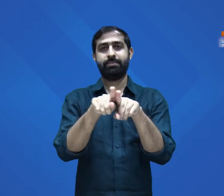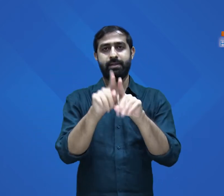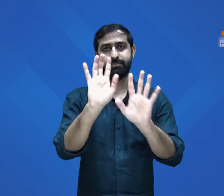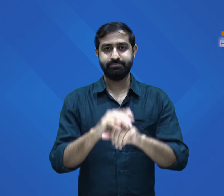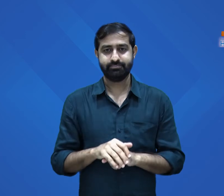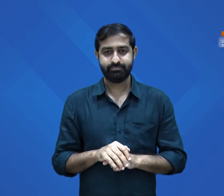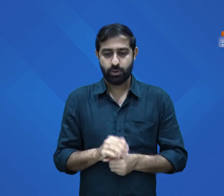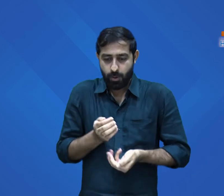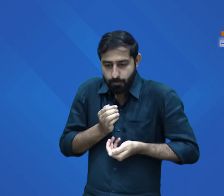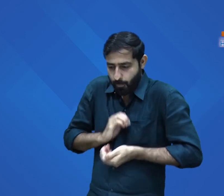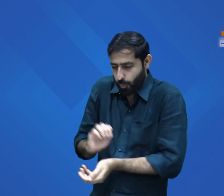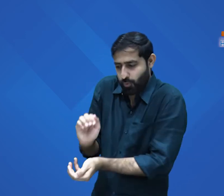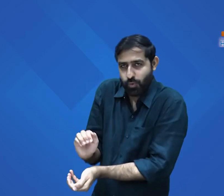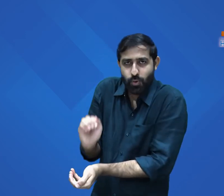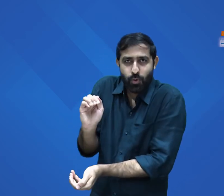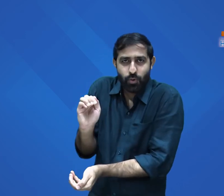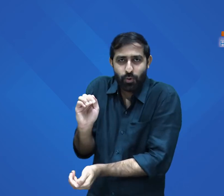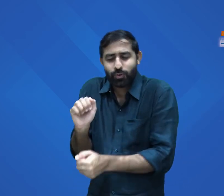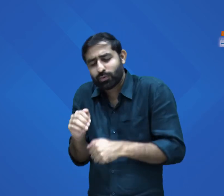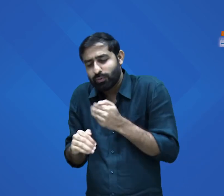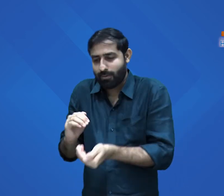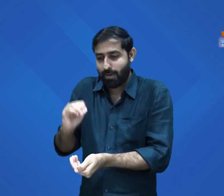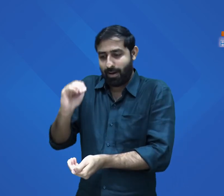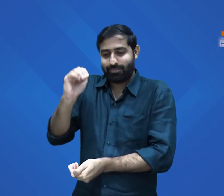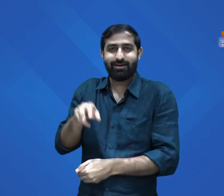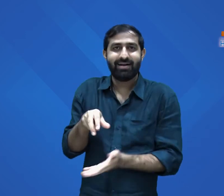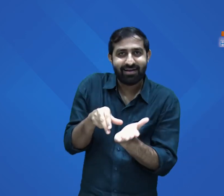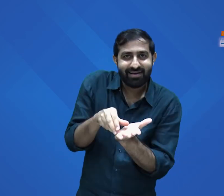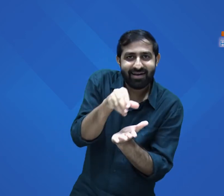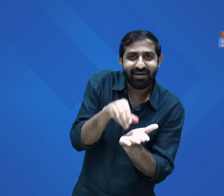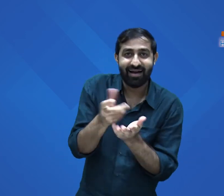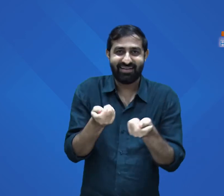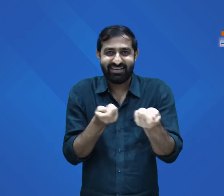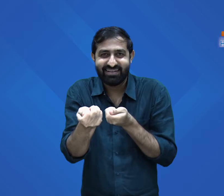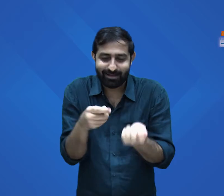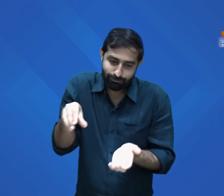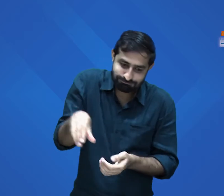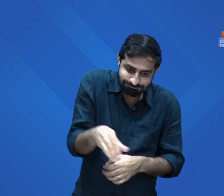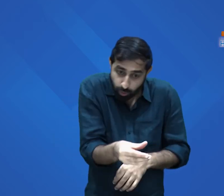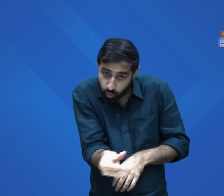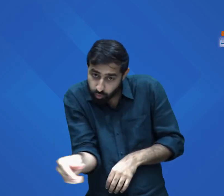Let me give you an example. Infants and children progress through a series of growth stages.